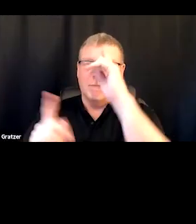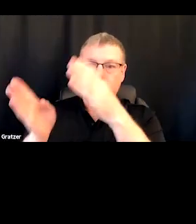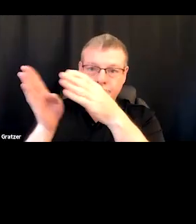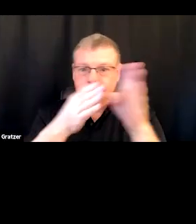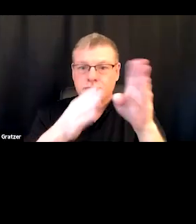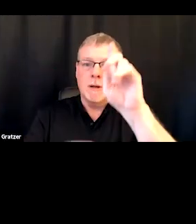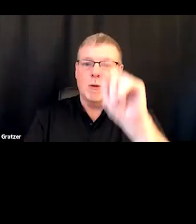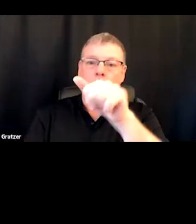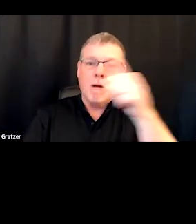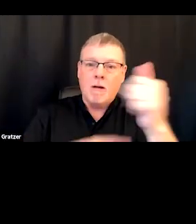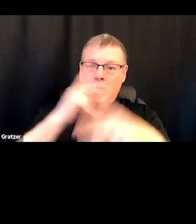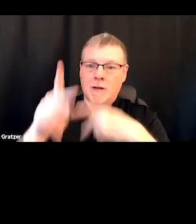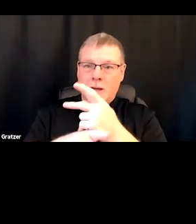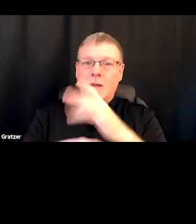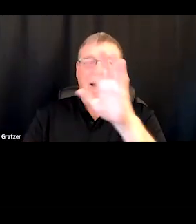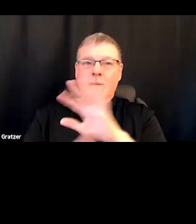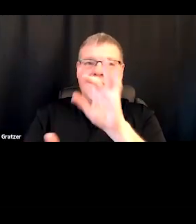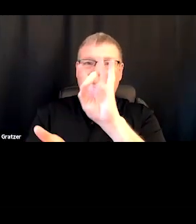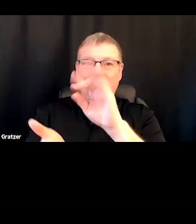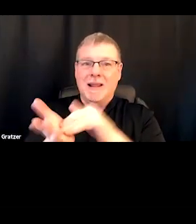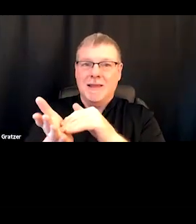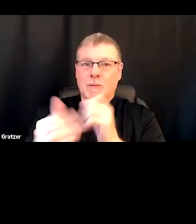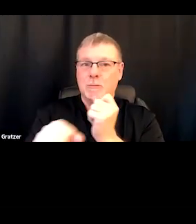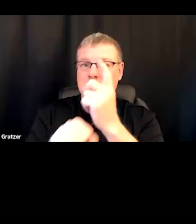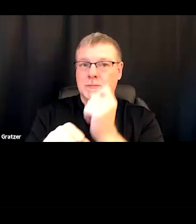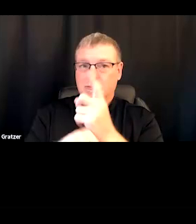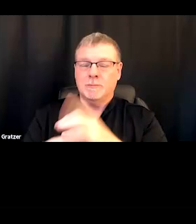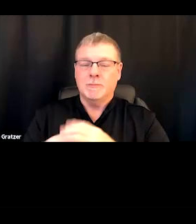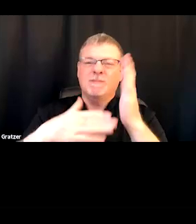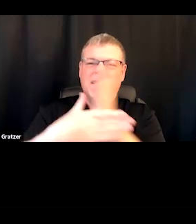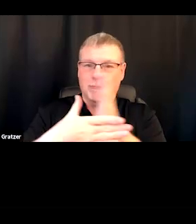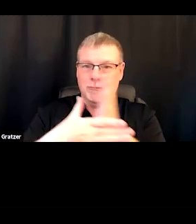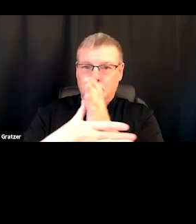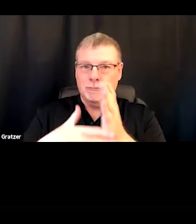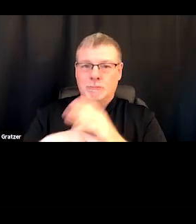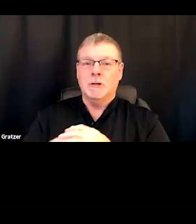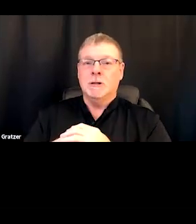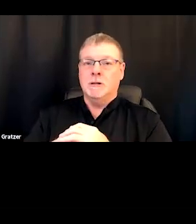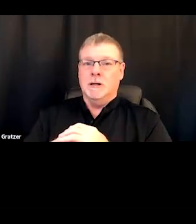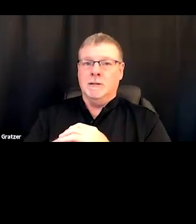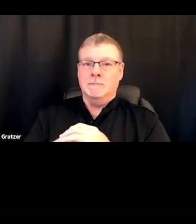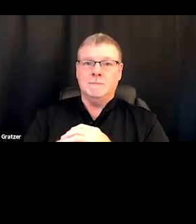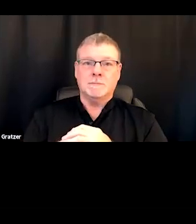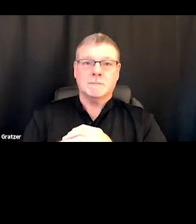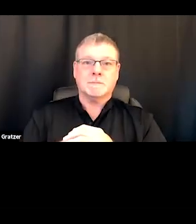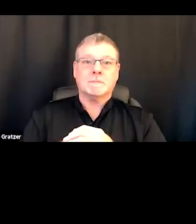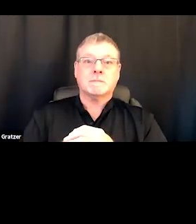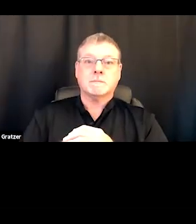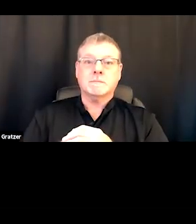and on average, about 8,000 hours per year. And we do,